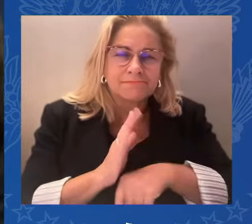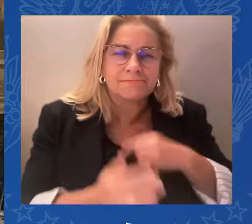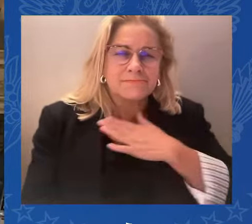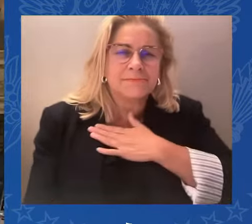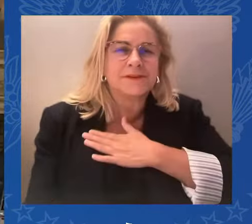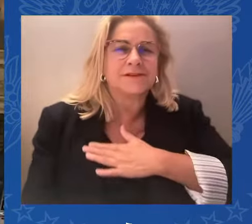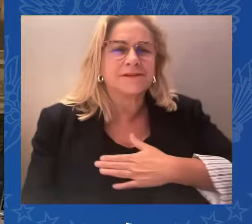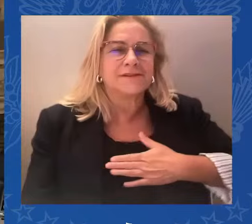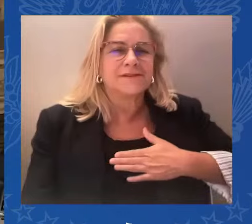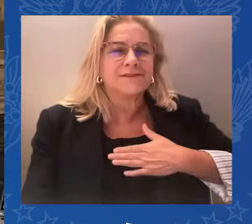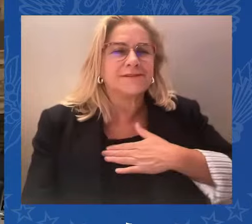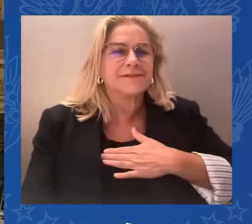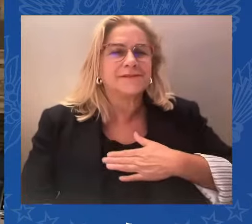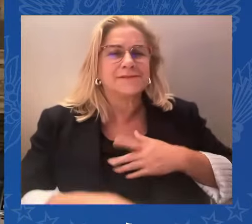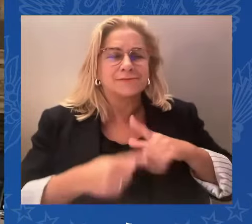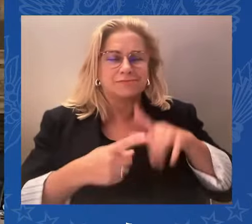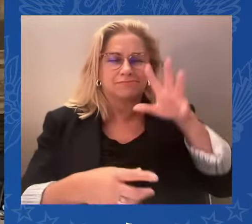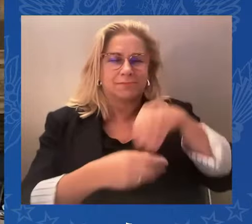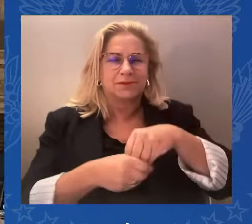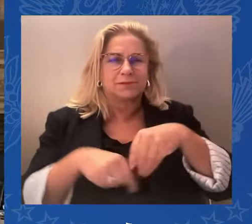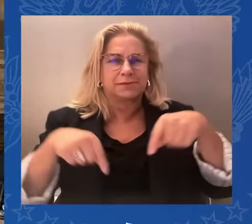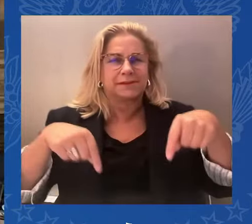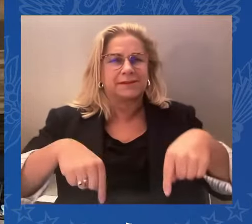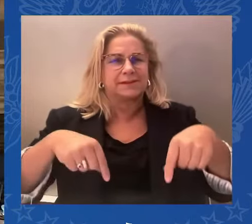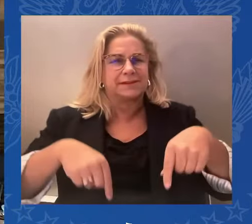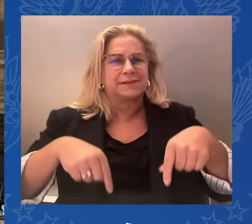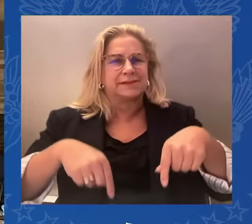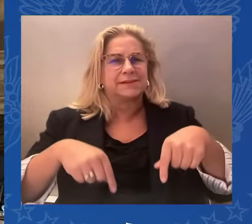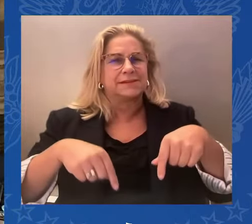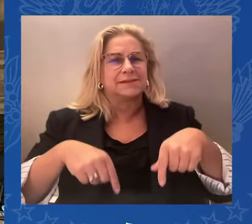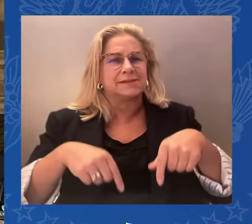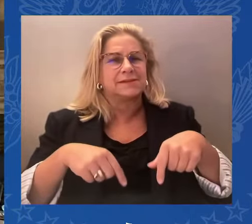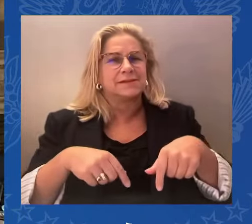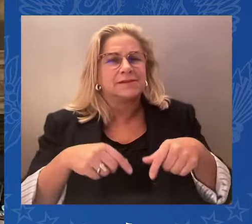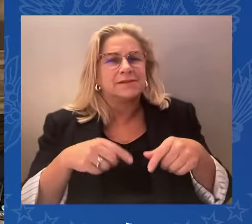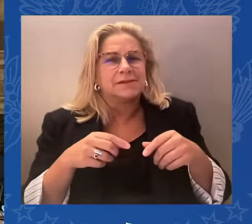Quad Summit today with friends very early on in my third term.